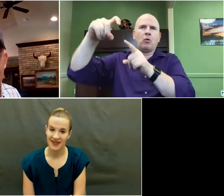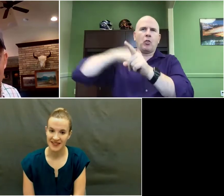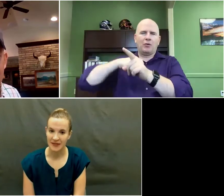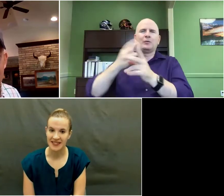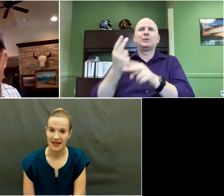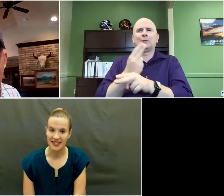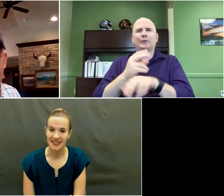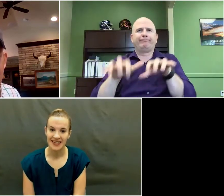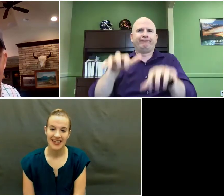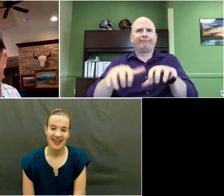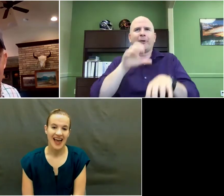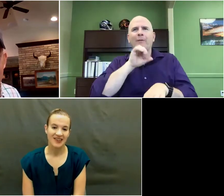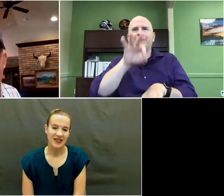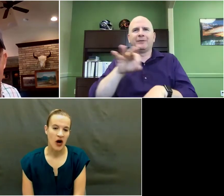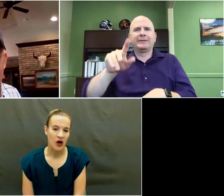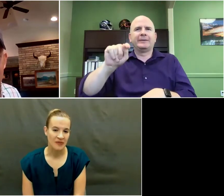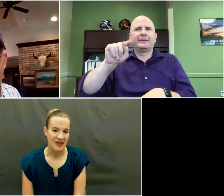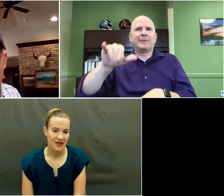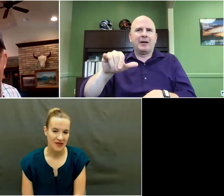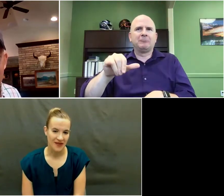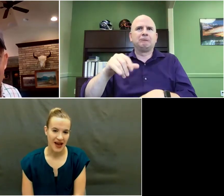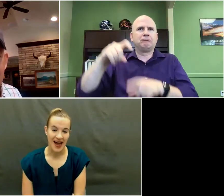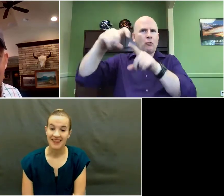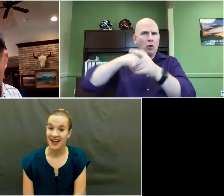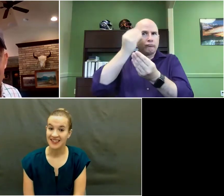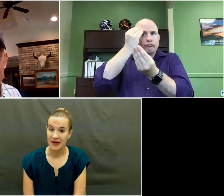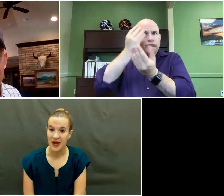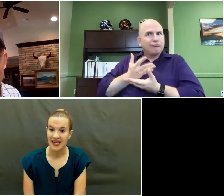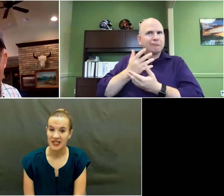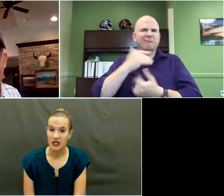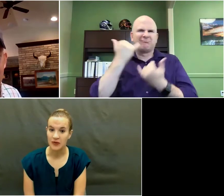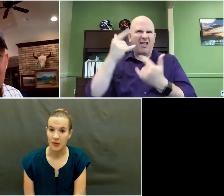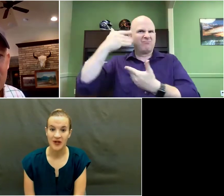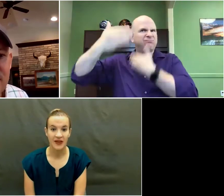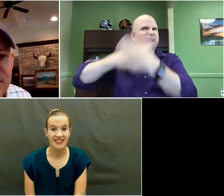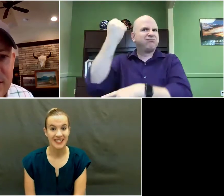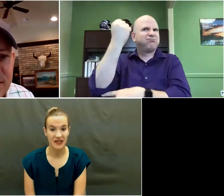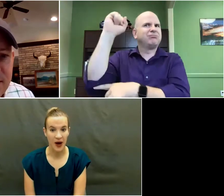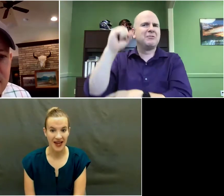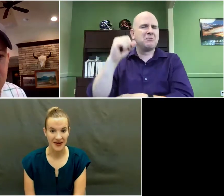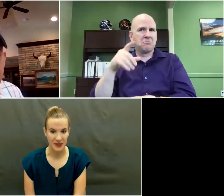his name is David, actually called me. At that time, we had to use what was called a TTY, which